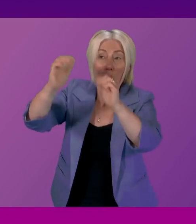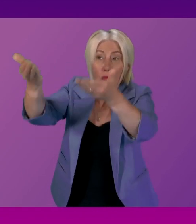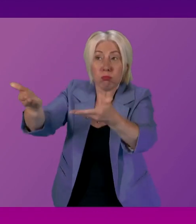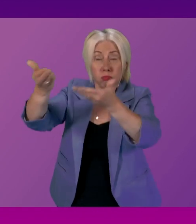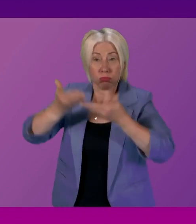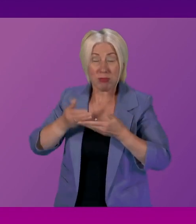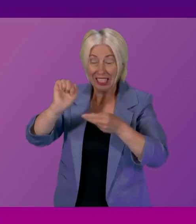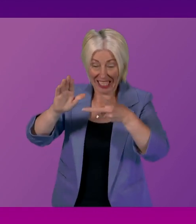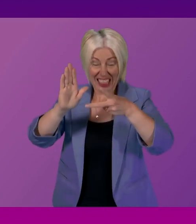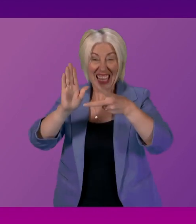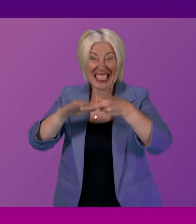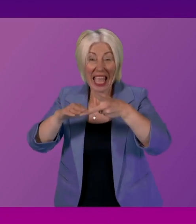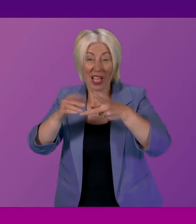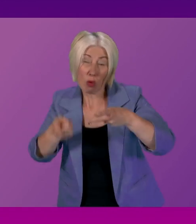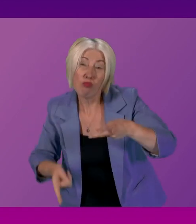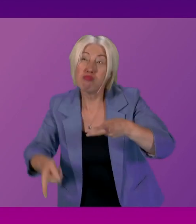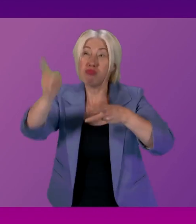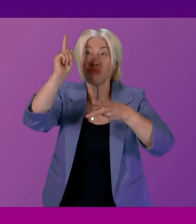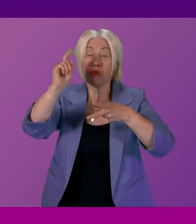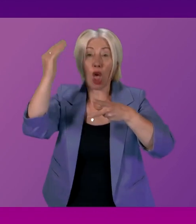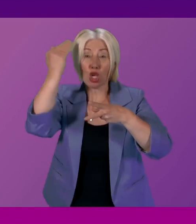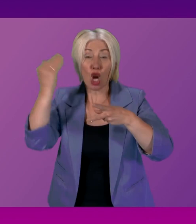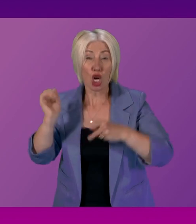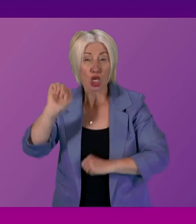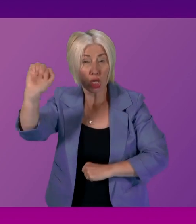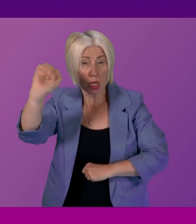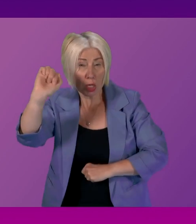senior judge—the Lord Justice Clerk—of Scotland.